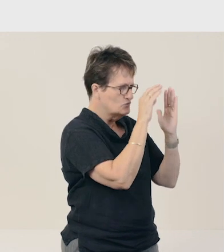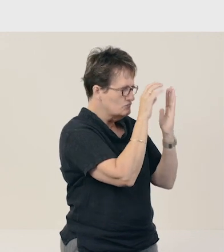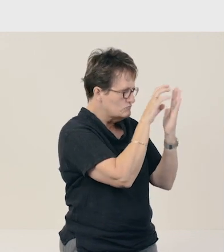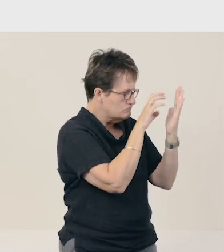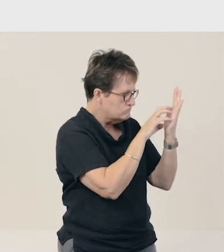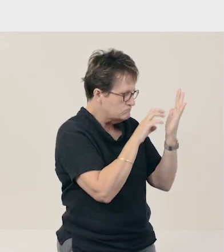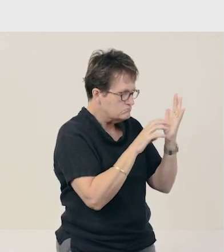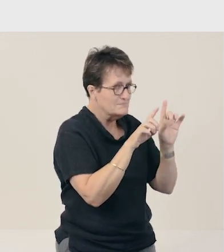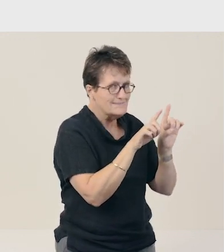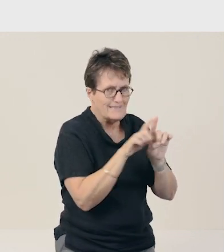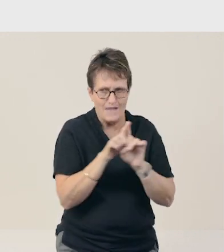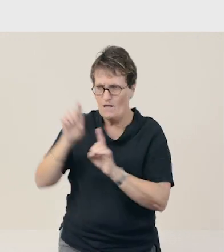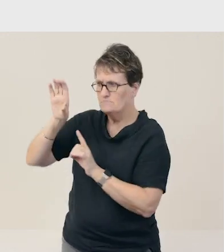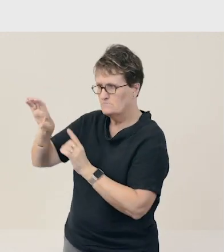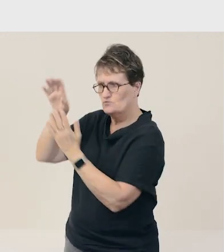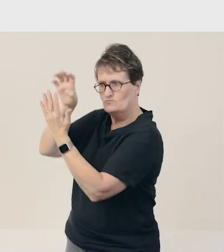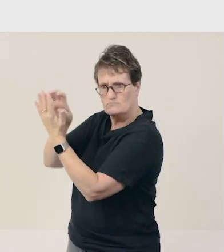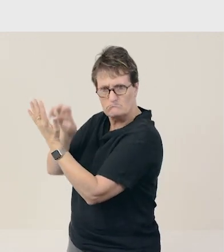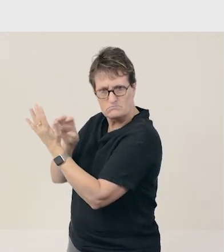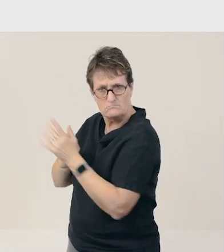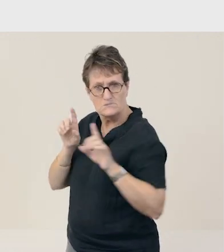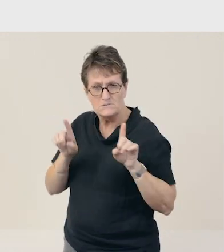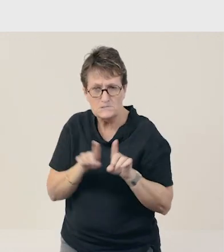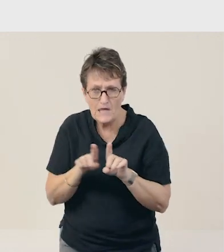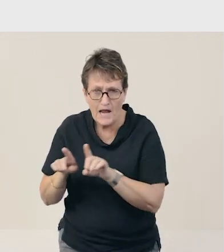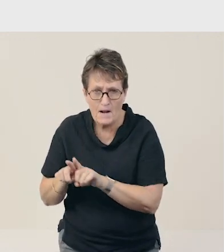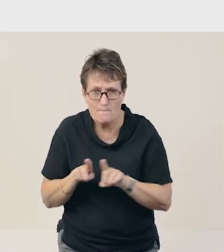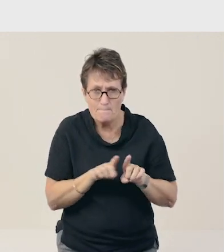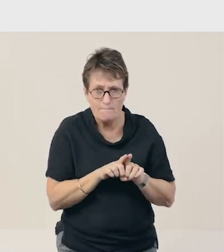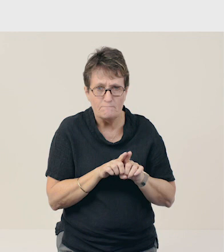Hm, remember that language features support meaning.